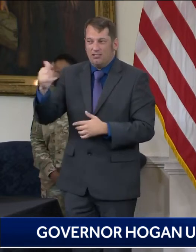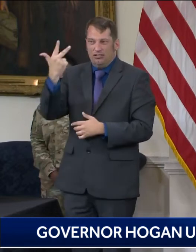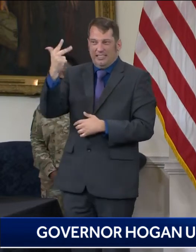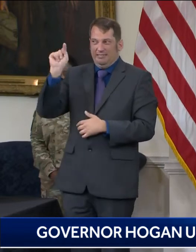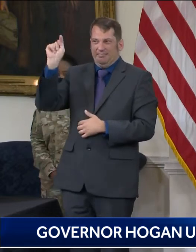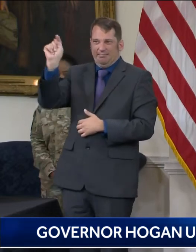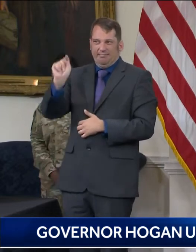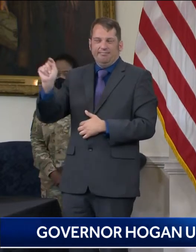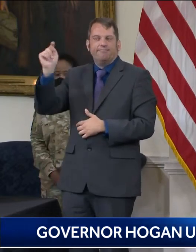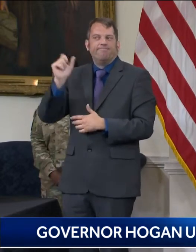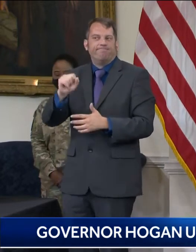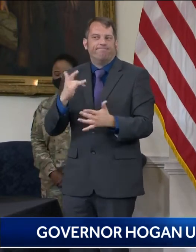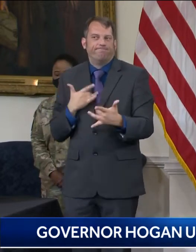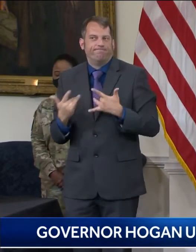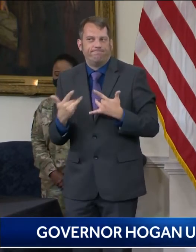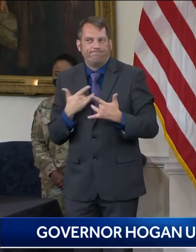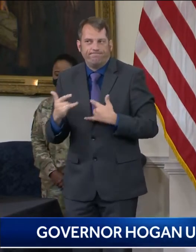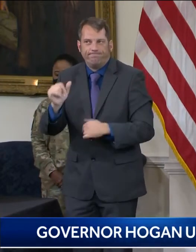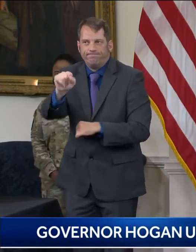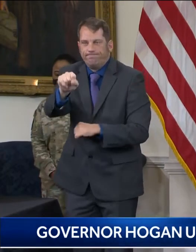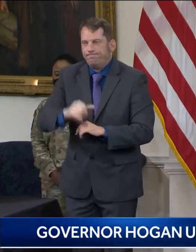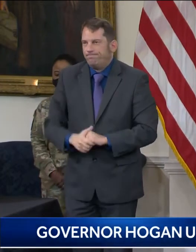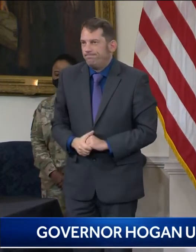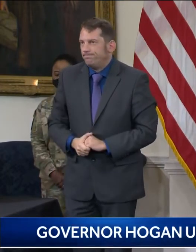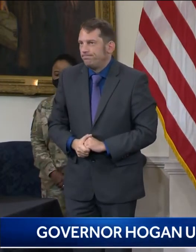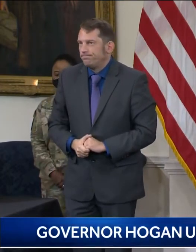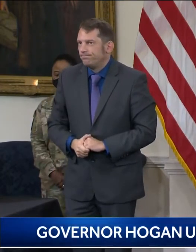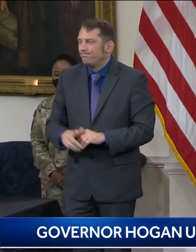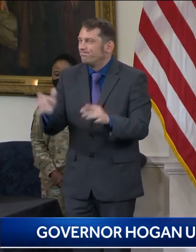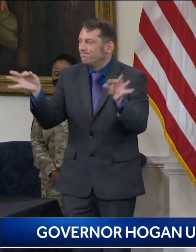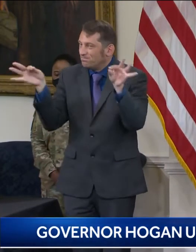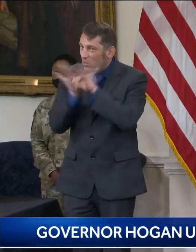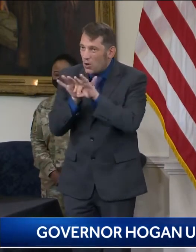ONES WE SEEM TO HAVE THE OPPOSITE GOING ON.